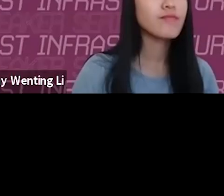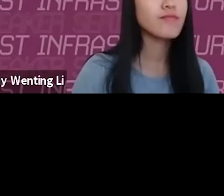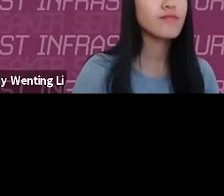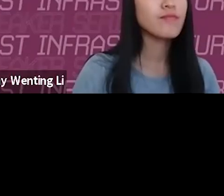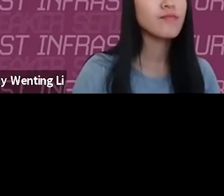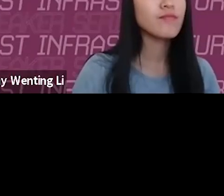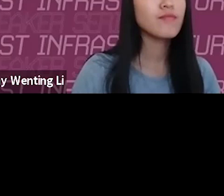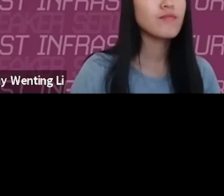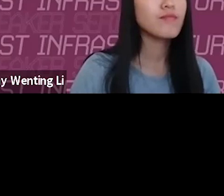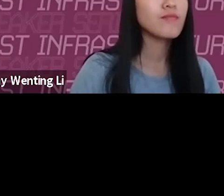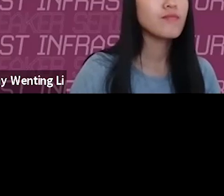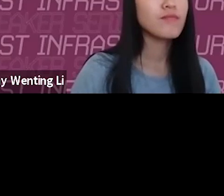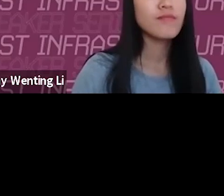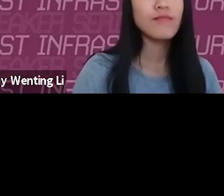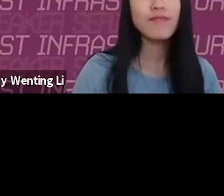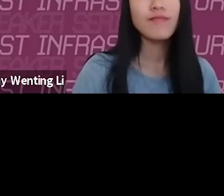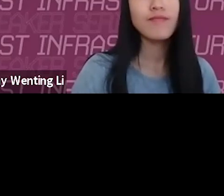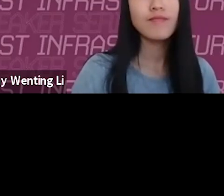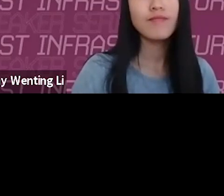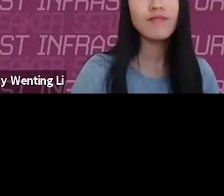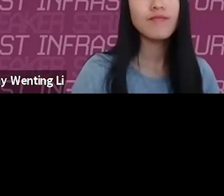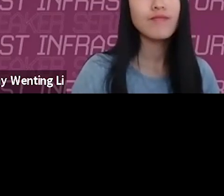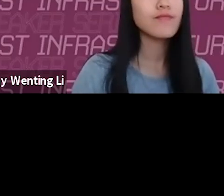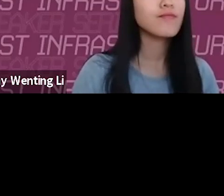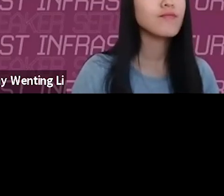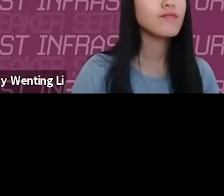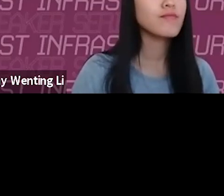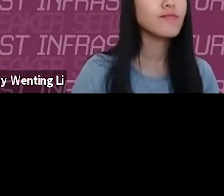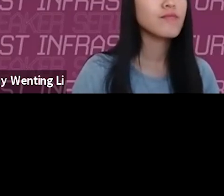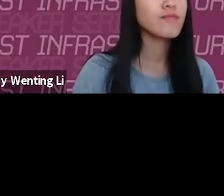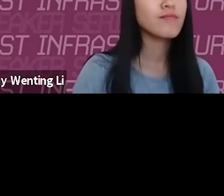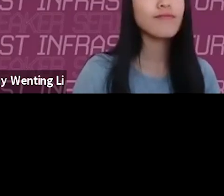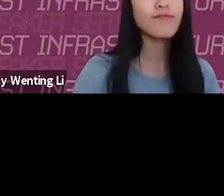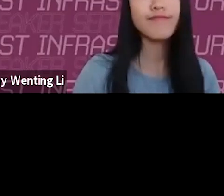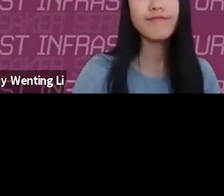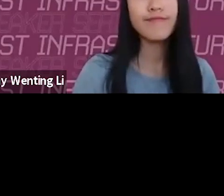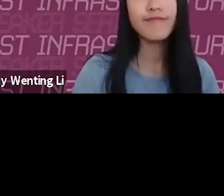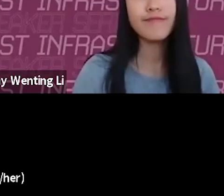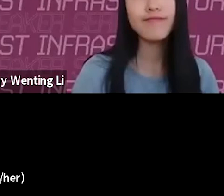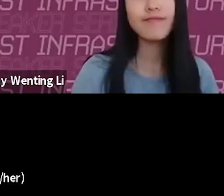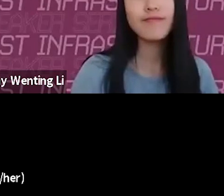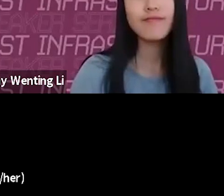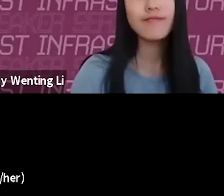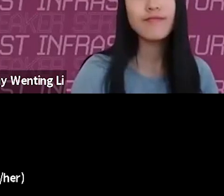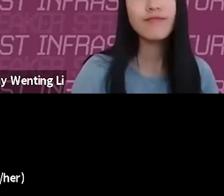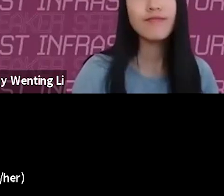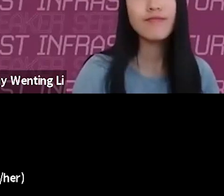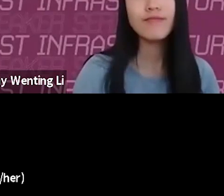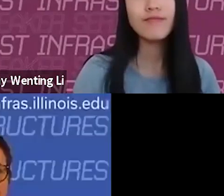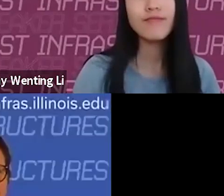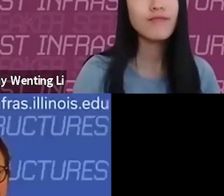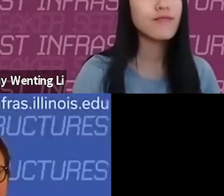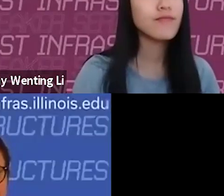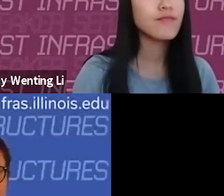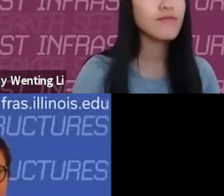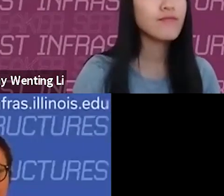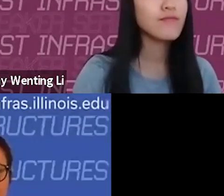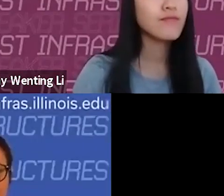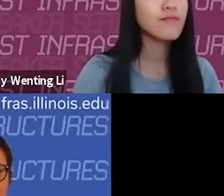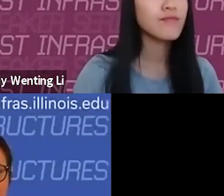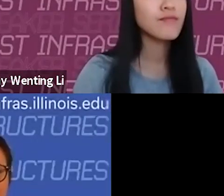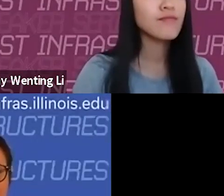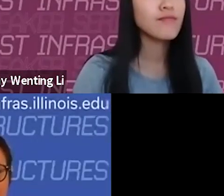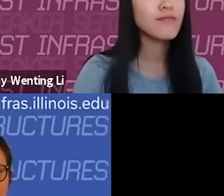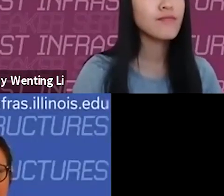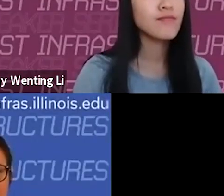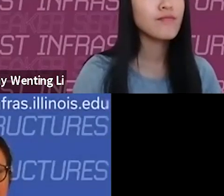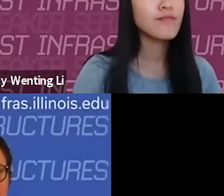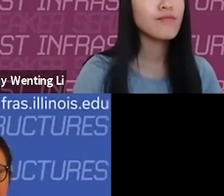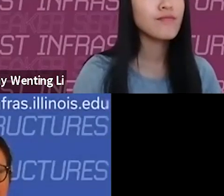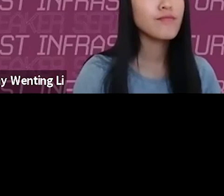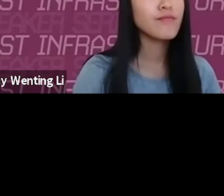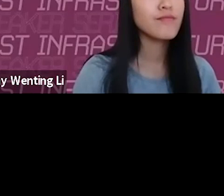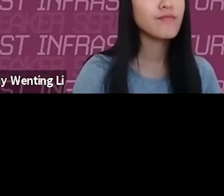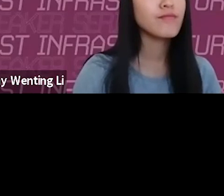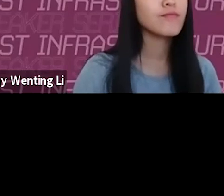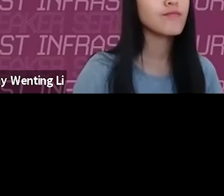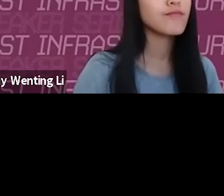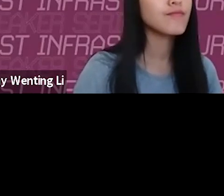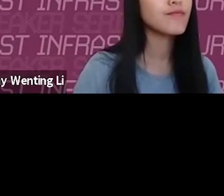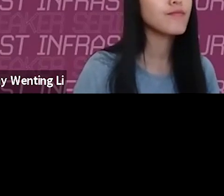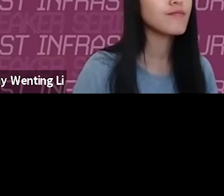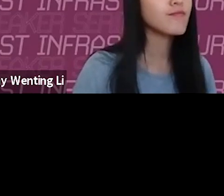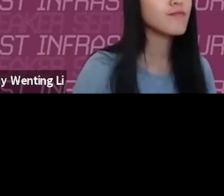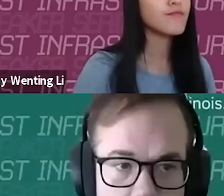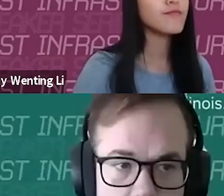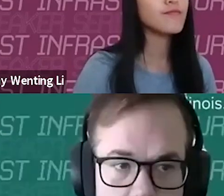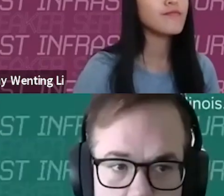And we're now over time and so that's unfortunately our last question, there were there were other questions we thank all of our audience members for for really sharing your questions with us we'll make sure that Mary gets your.